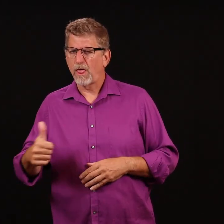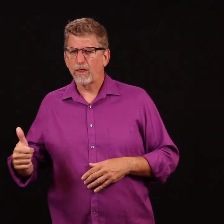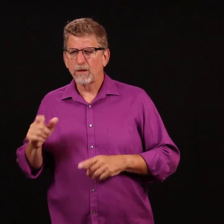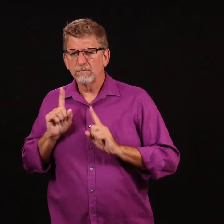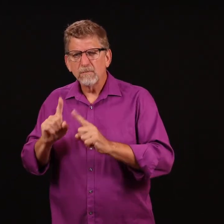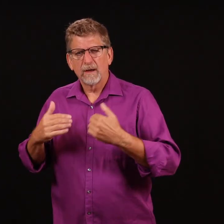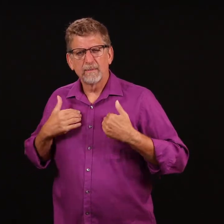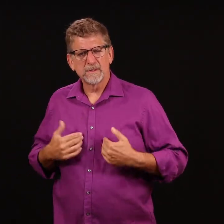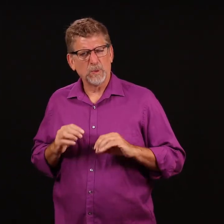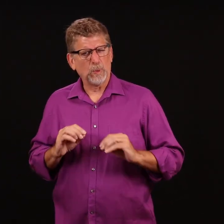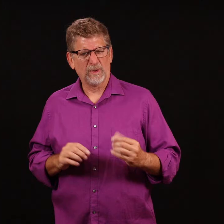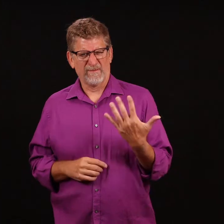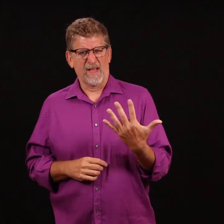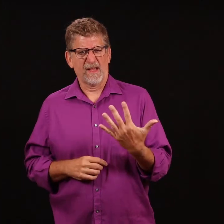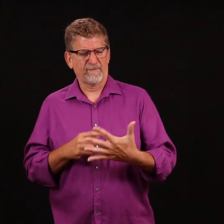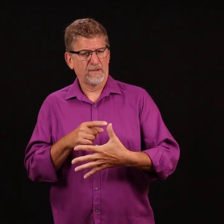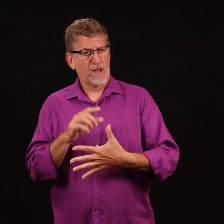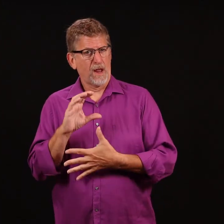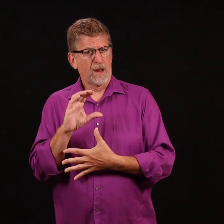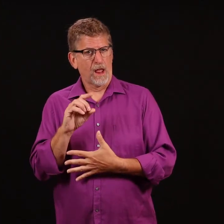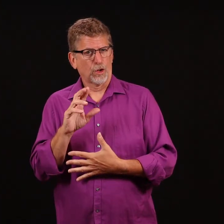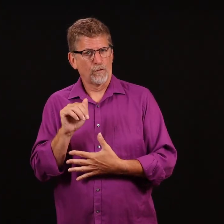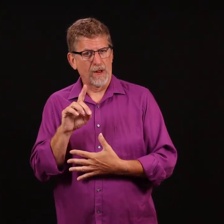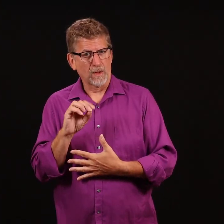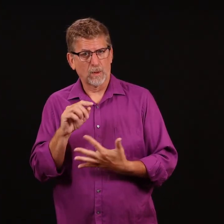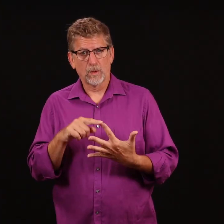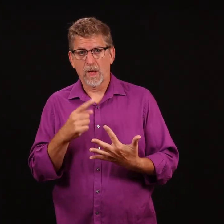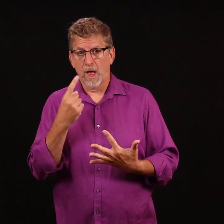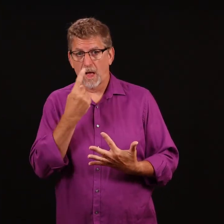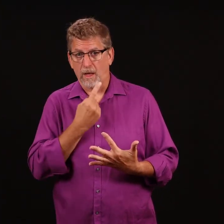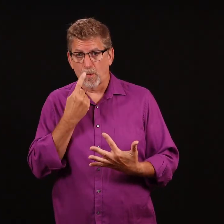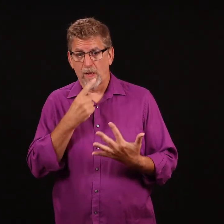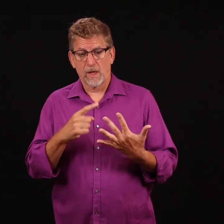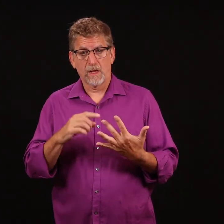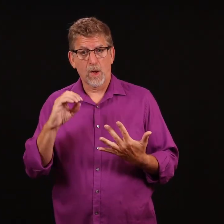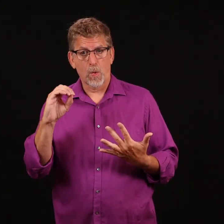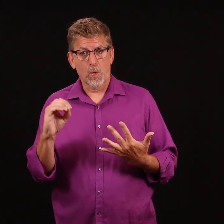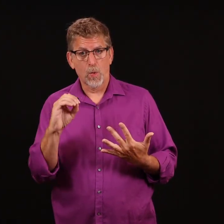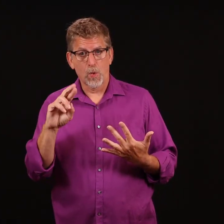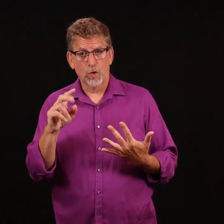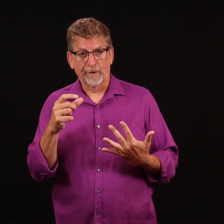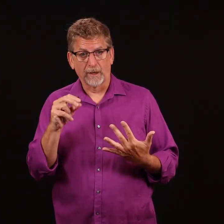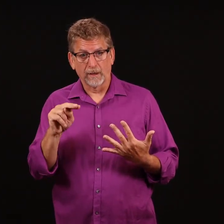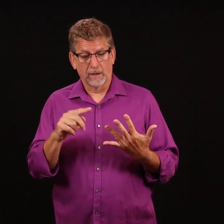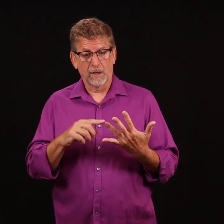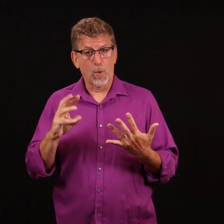No in-person voting, only mail. The five states are Colorado, Hawaii, Oregon,